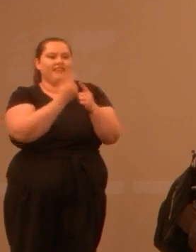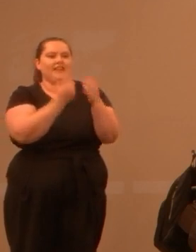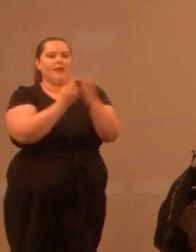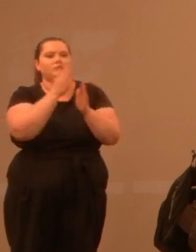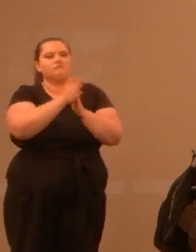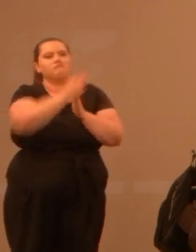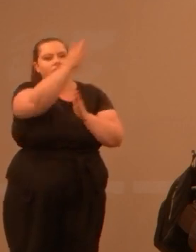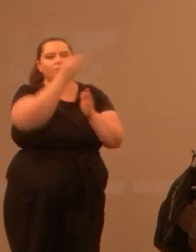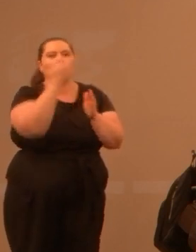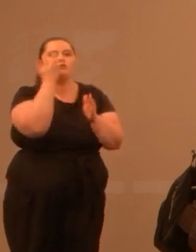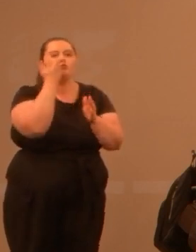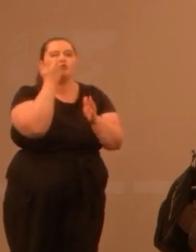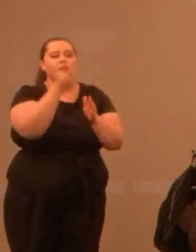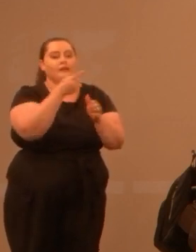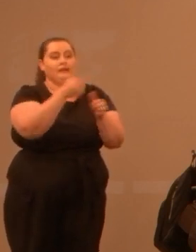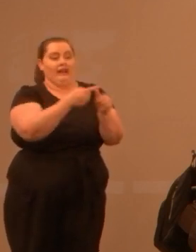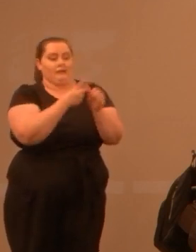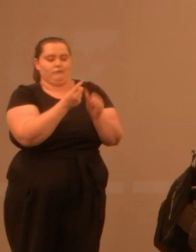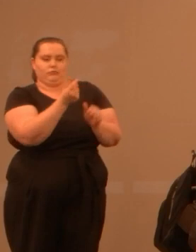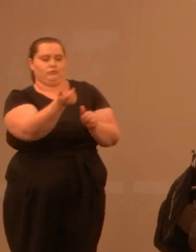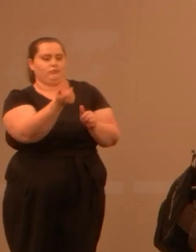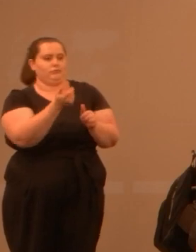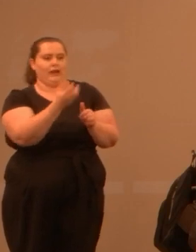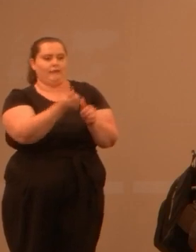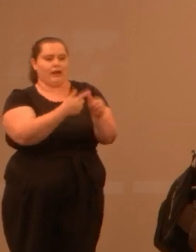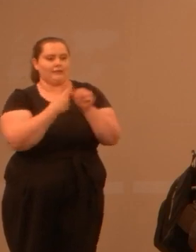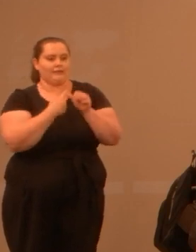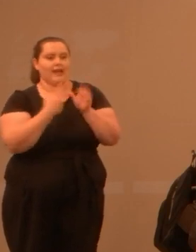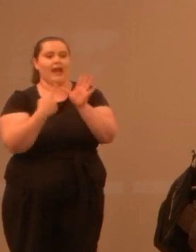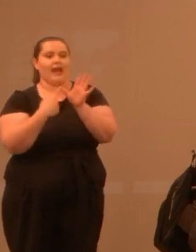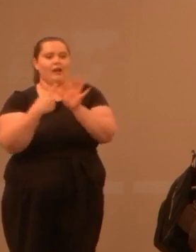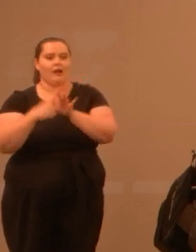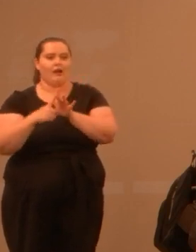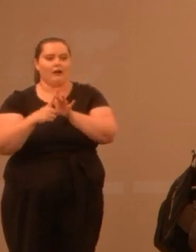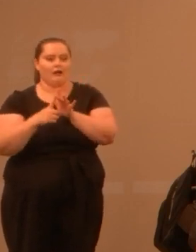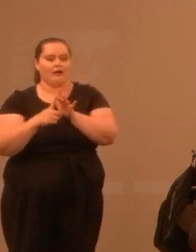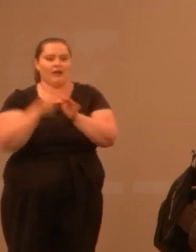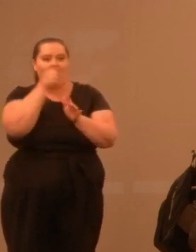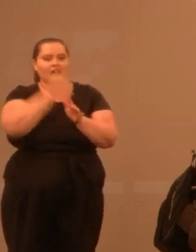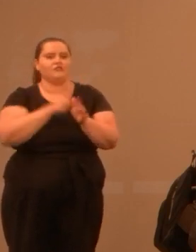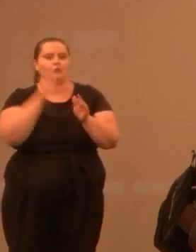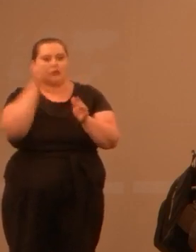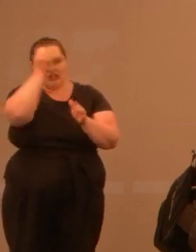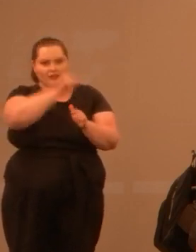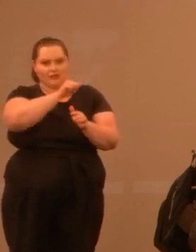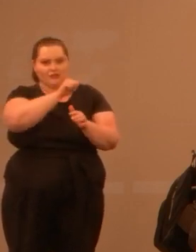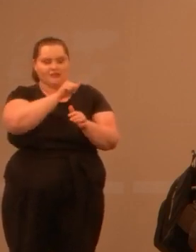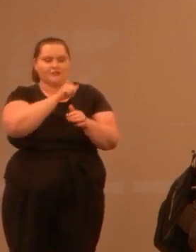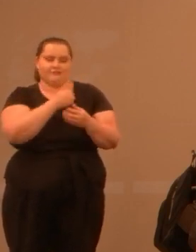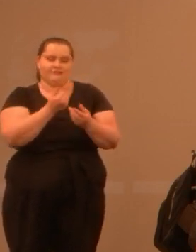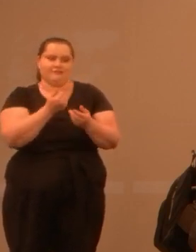And he answered in a nanosecond "artificial intelligence". And it's certainly something that is going to shape the future,